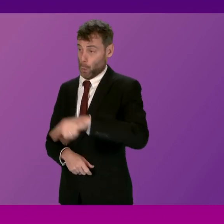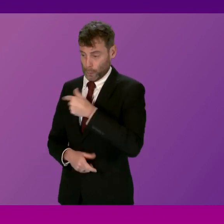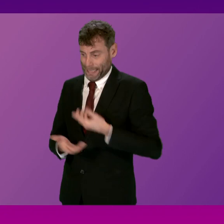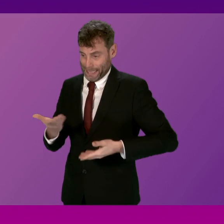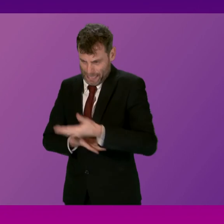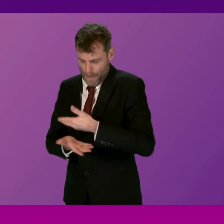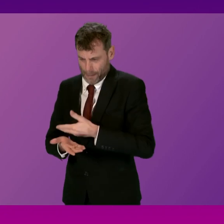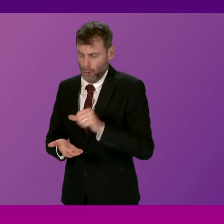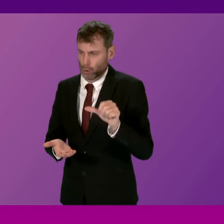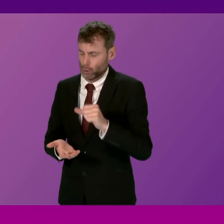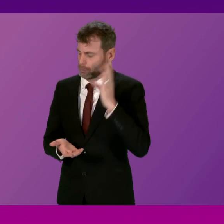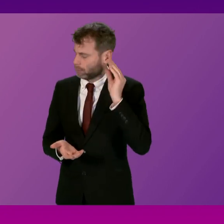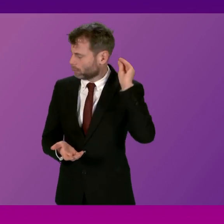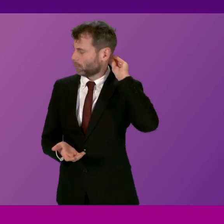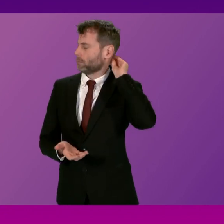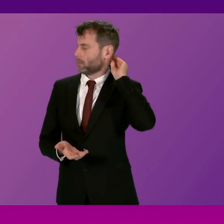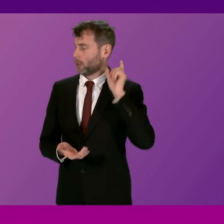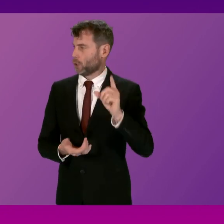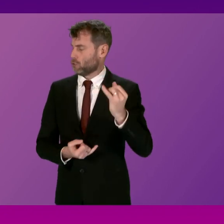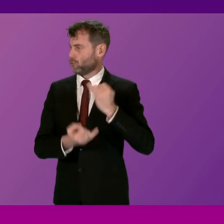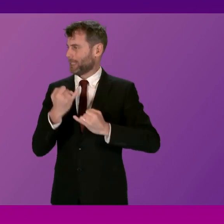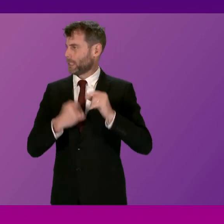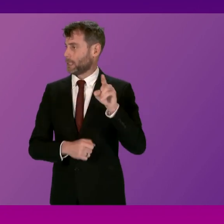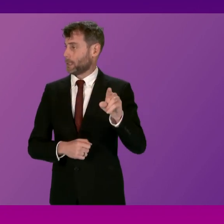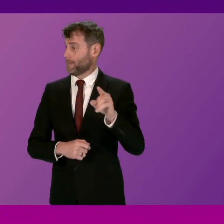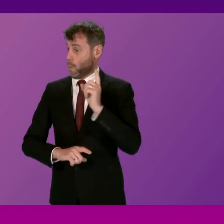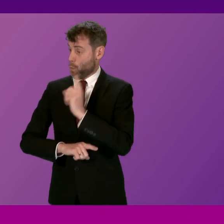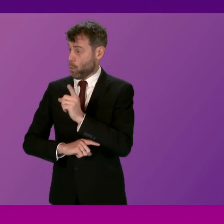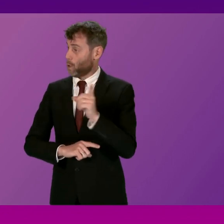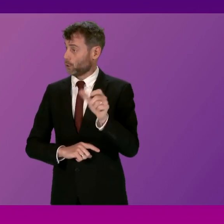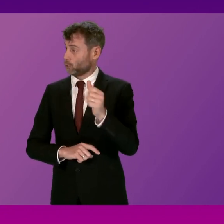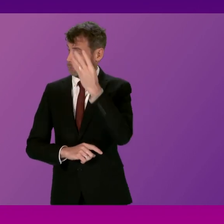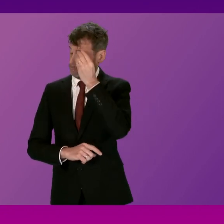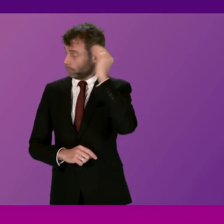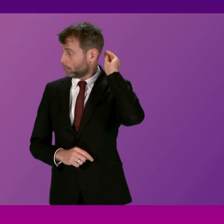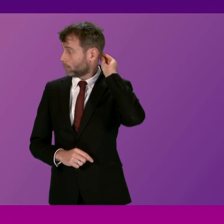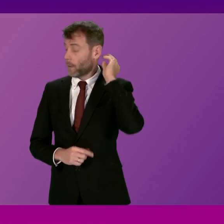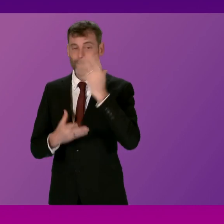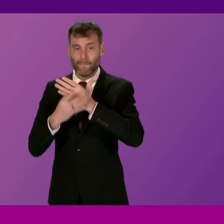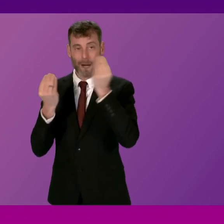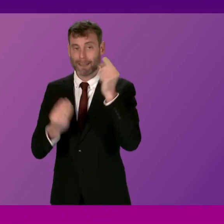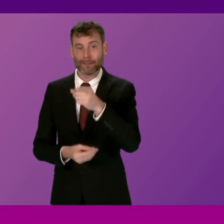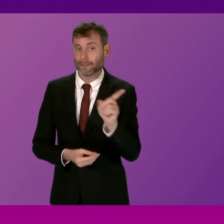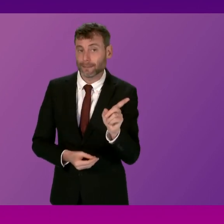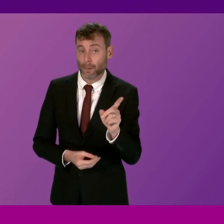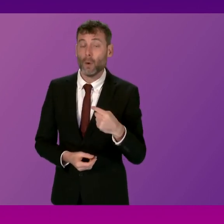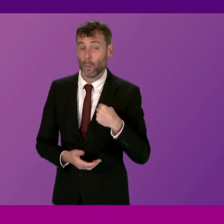Against that backdrop, we in the Labour Party are deeply concerned that disabled people’s